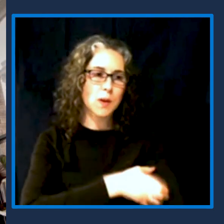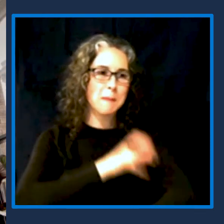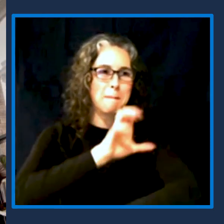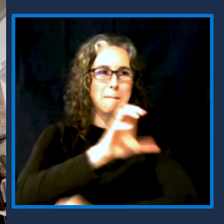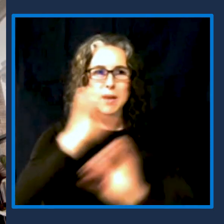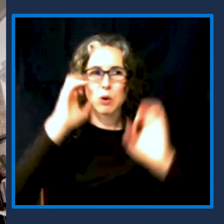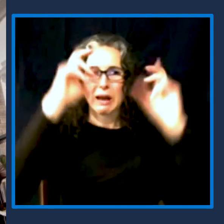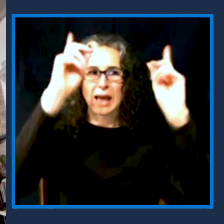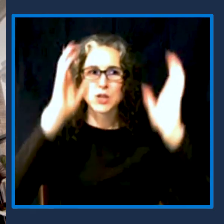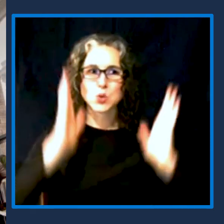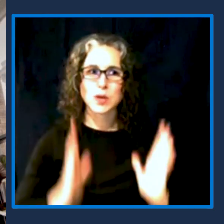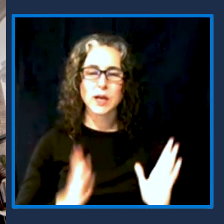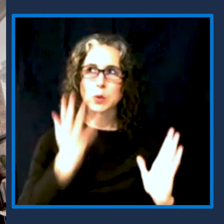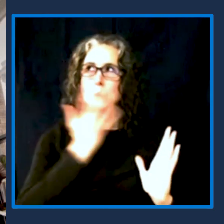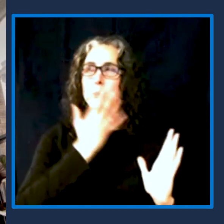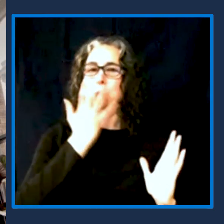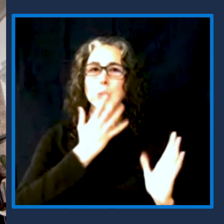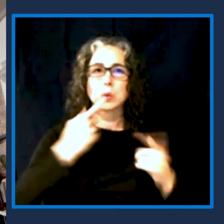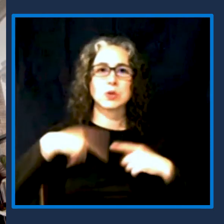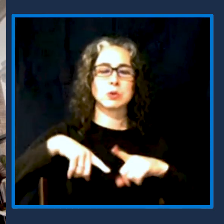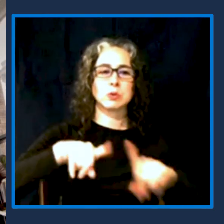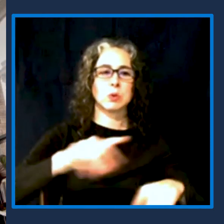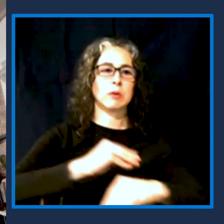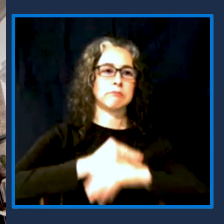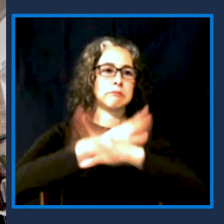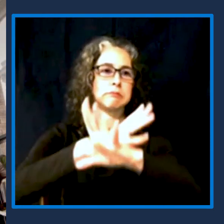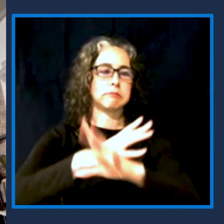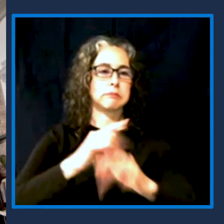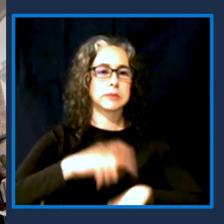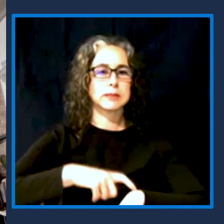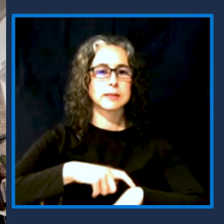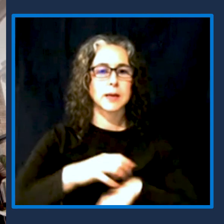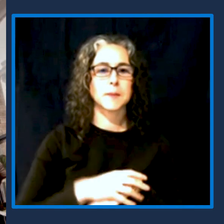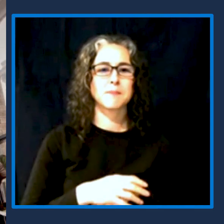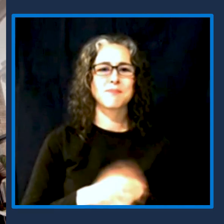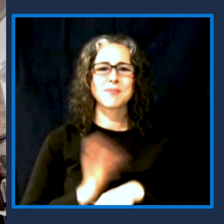digital time so one of the things that we've had to deal with is not having our students with us